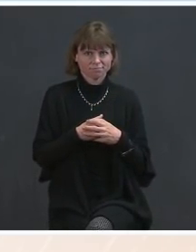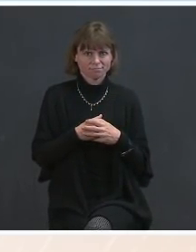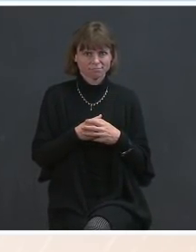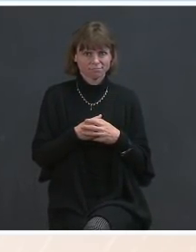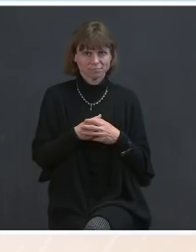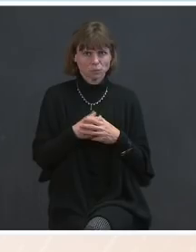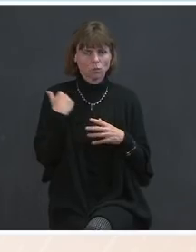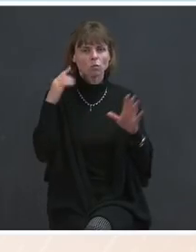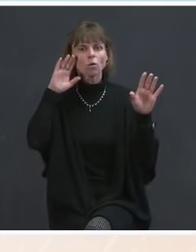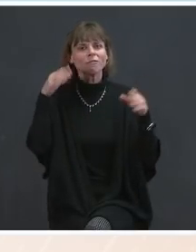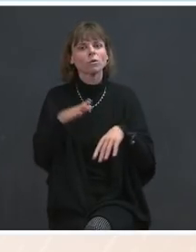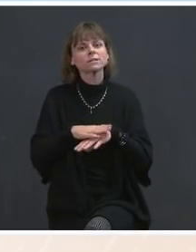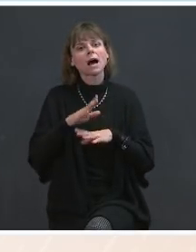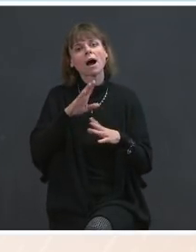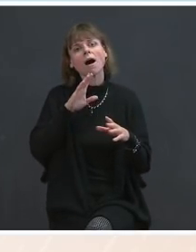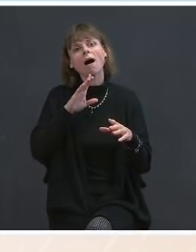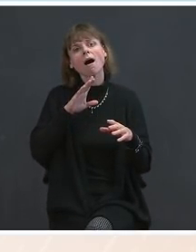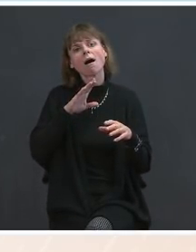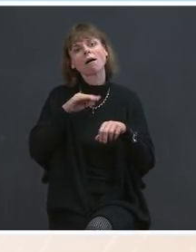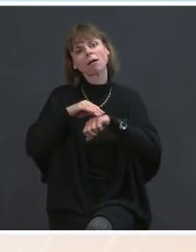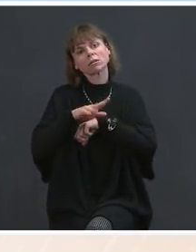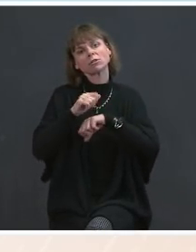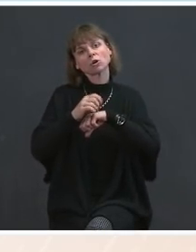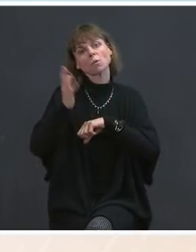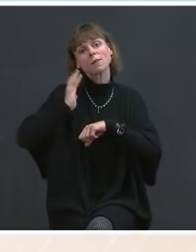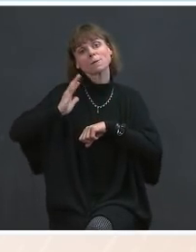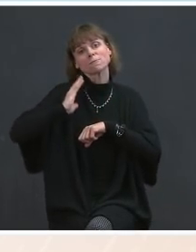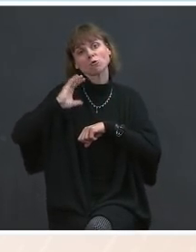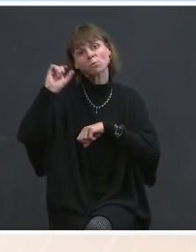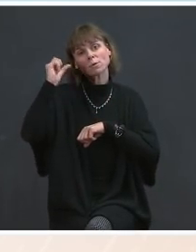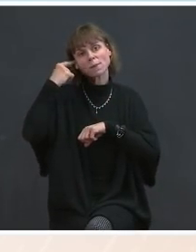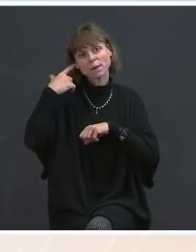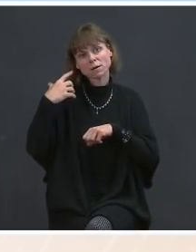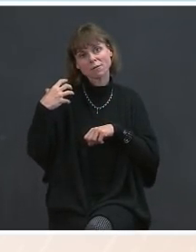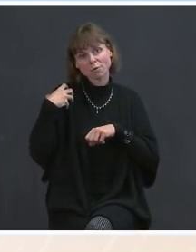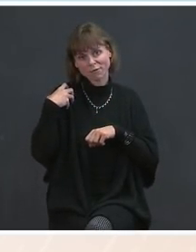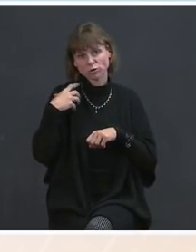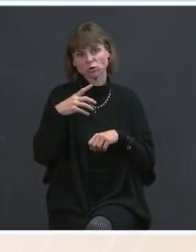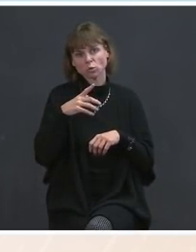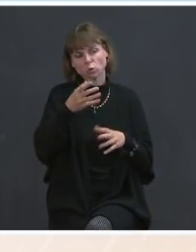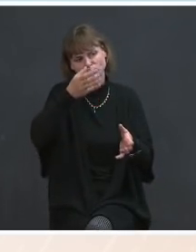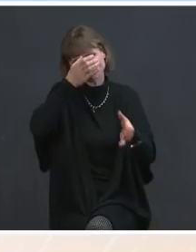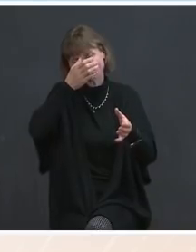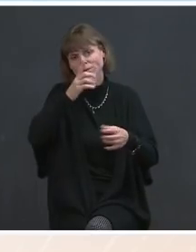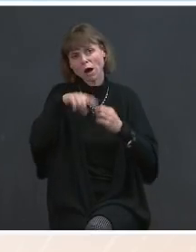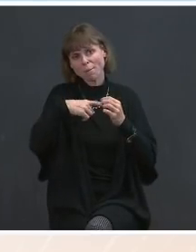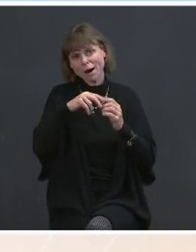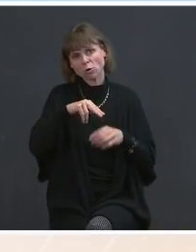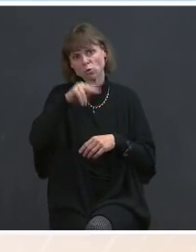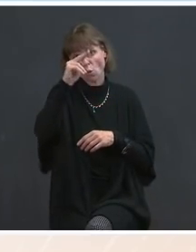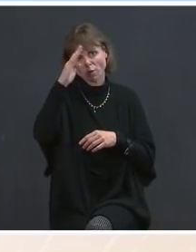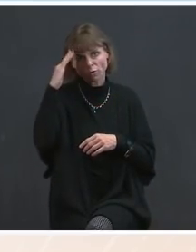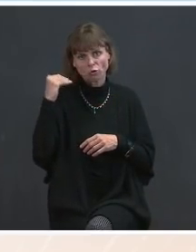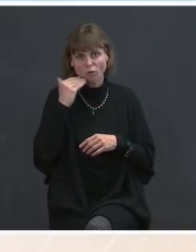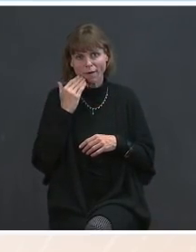with many former government officials who have been involved in North Korea policy, including from several prior administrations.